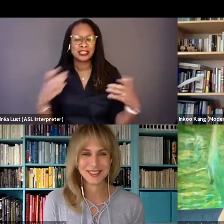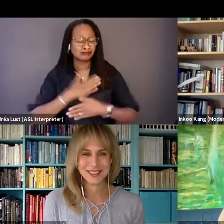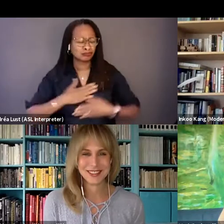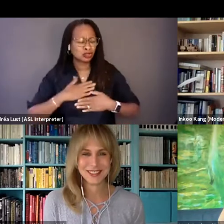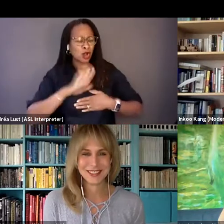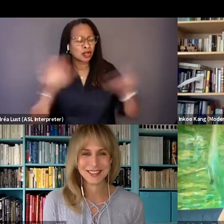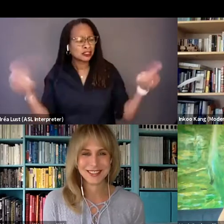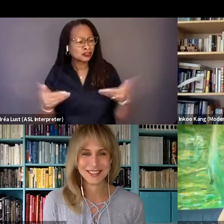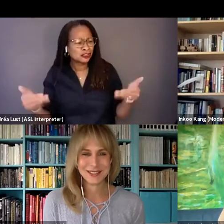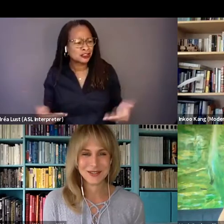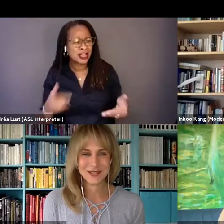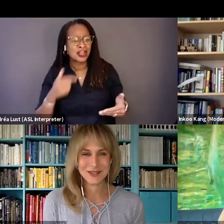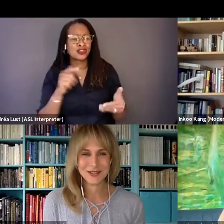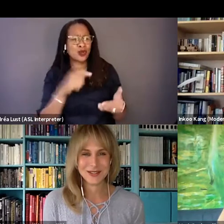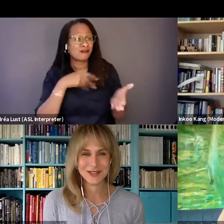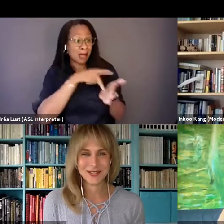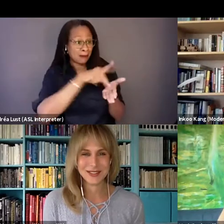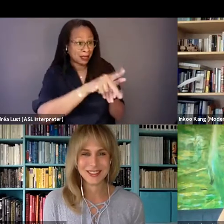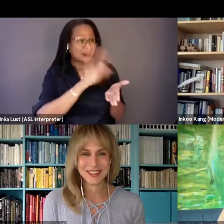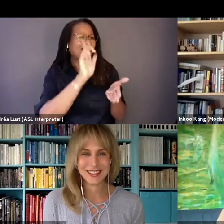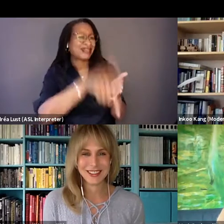You'll have my payment in your Venmo shortly.